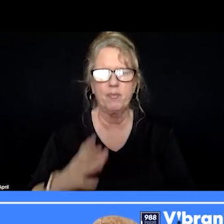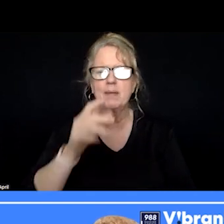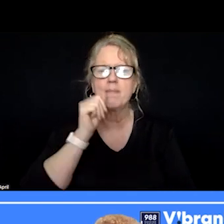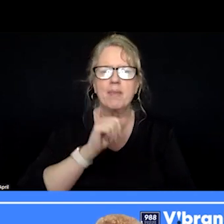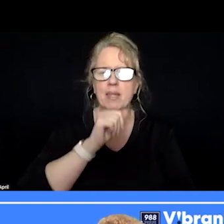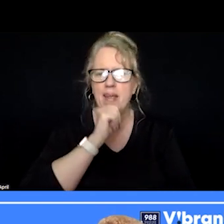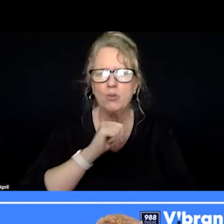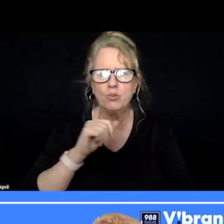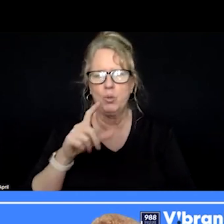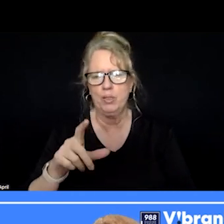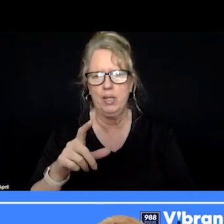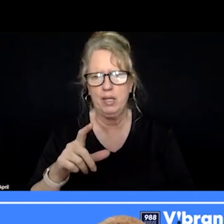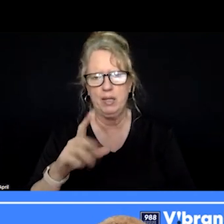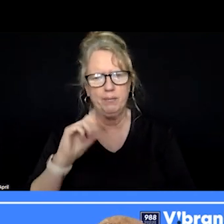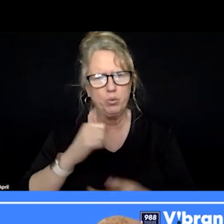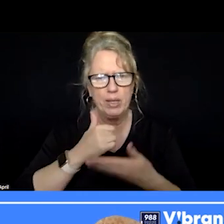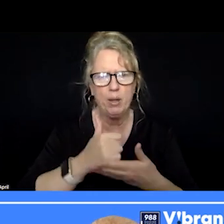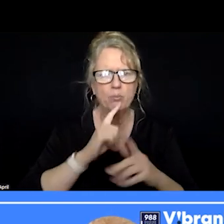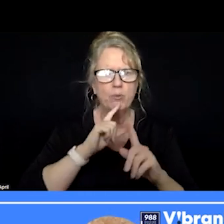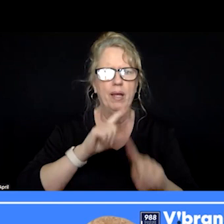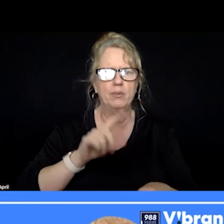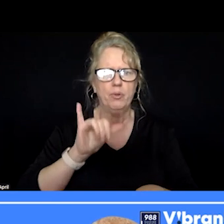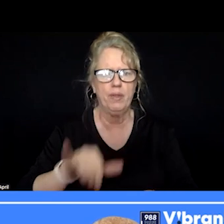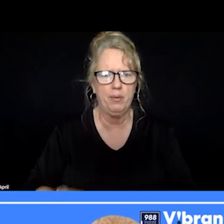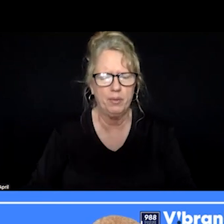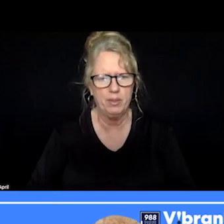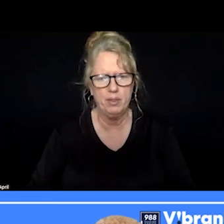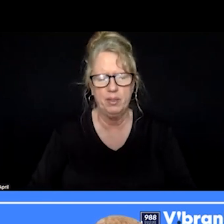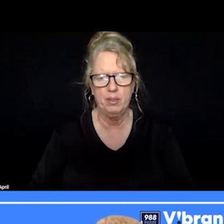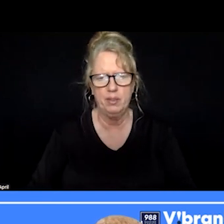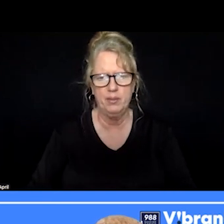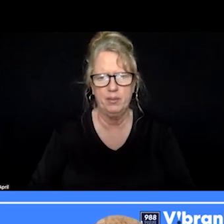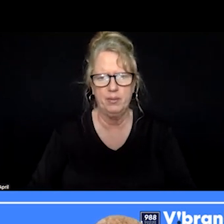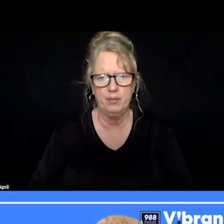IF YOU CAN HELP US ANSWER THAT ONE? I'M STILL HERE.